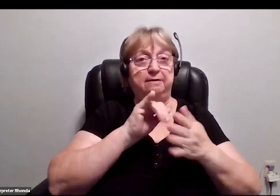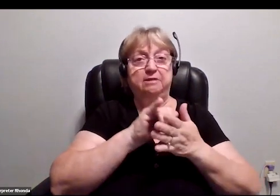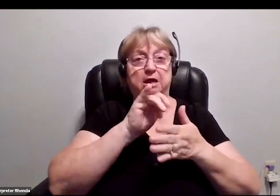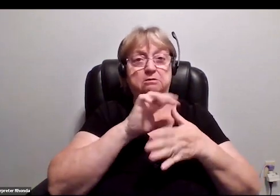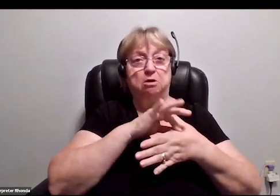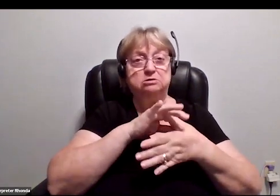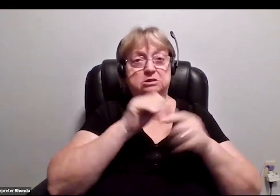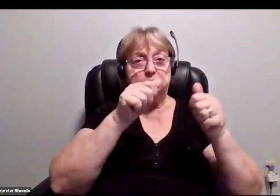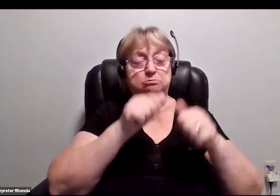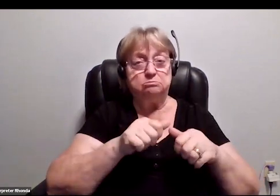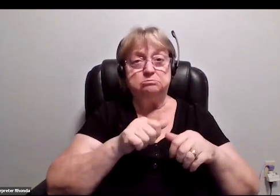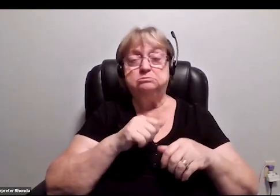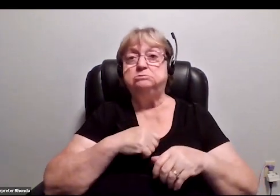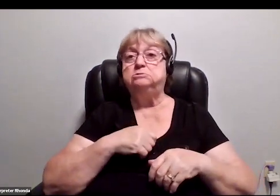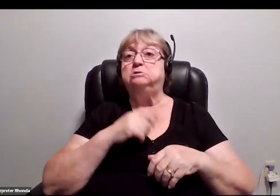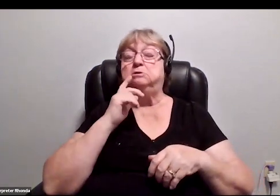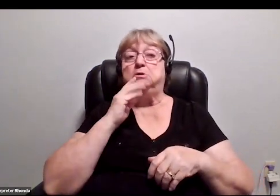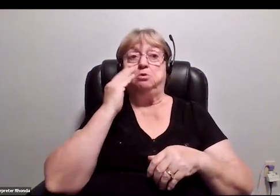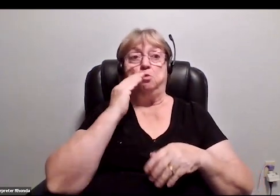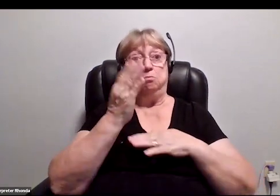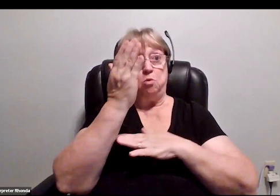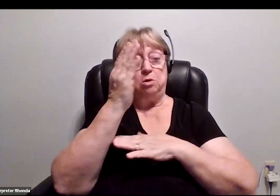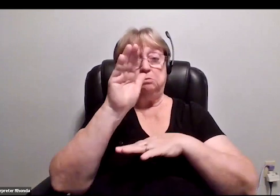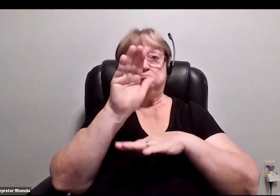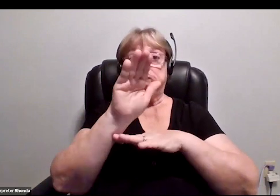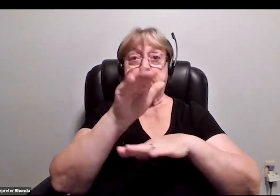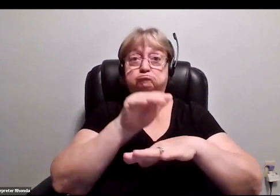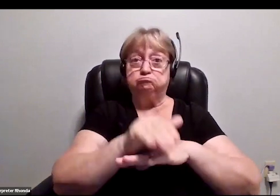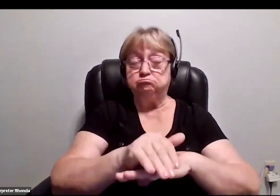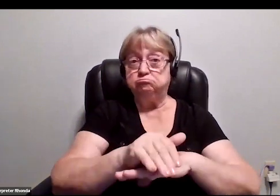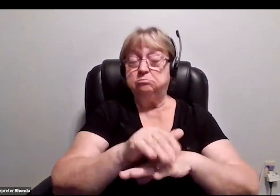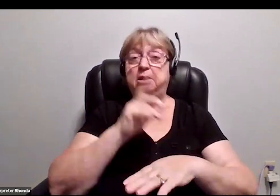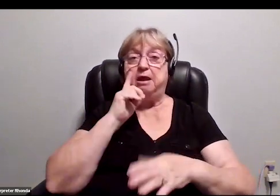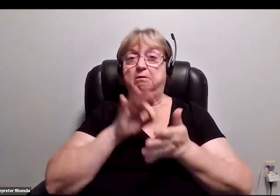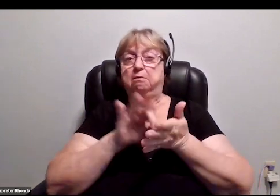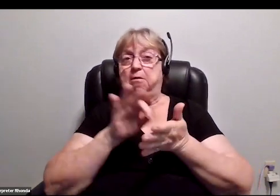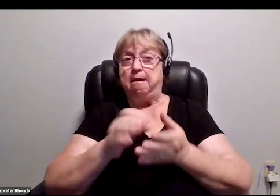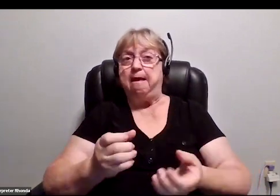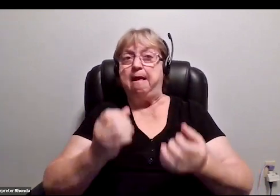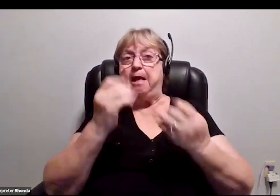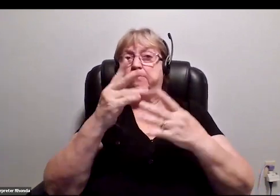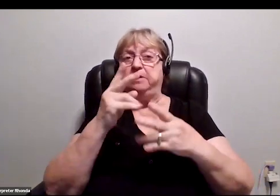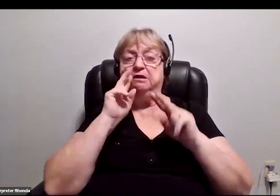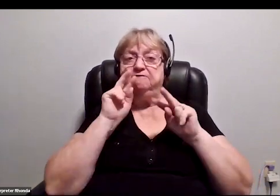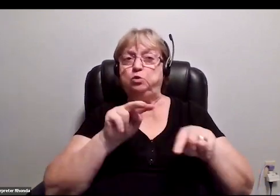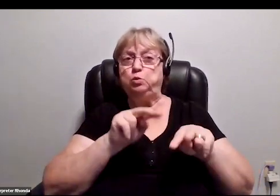Keep track of the view counts of these as this can help you know when it's the optimal time to schedule your posts.